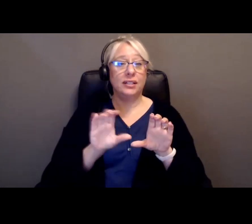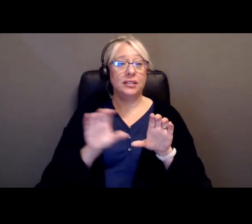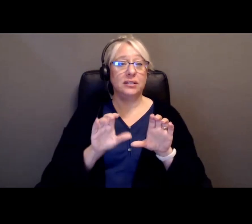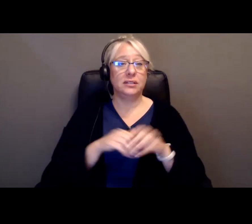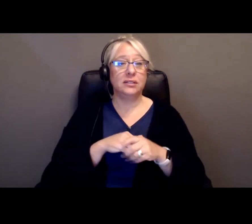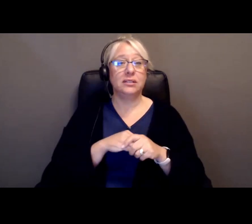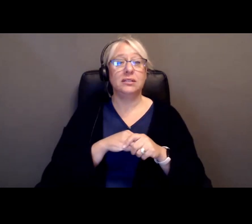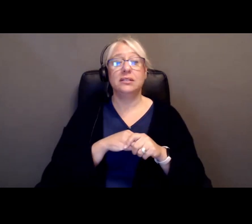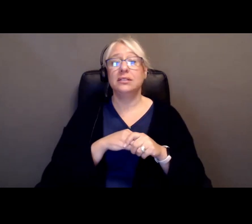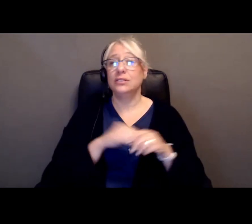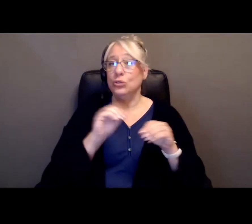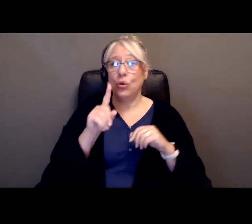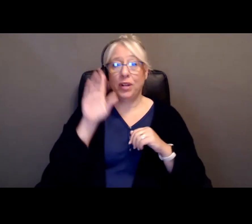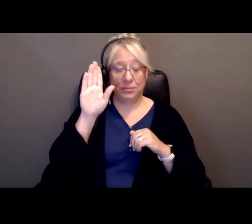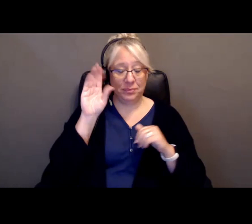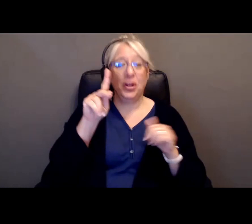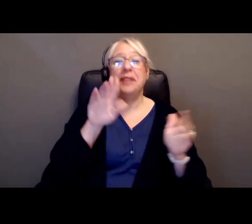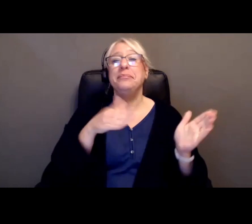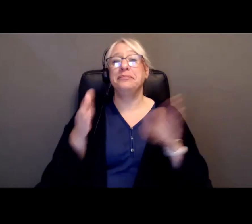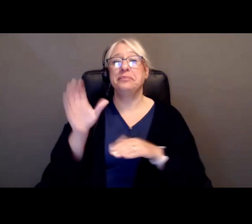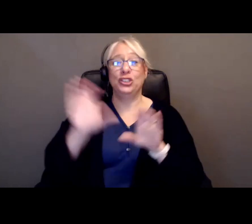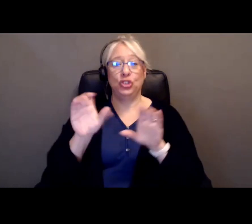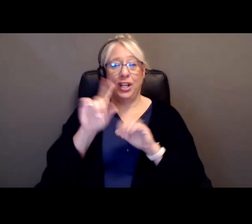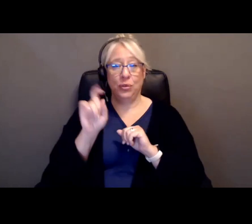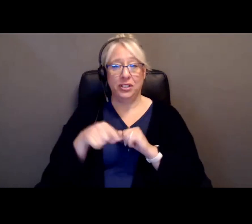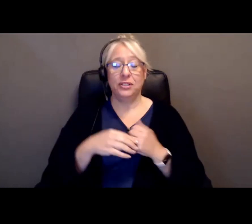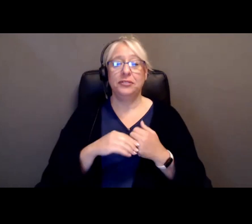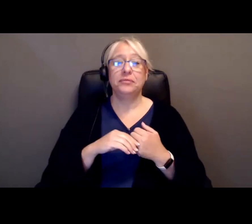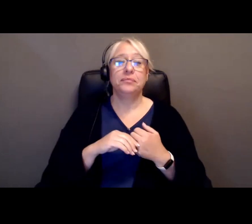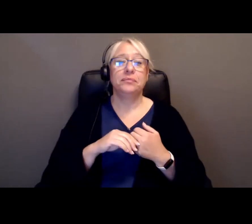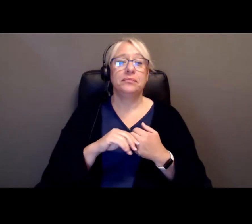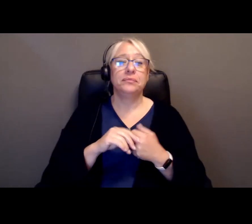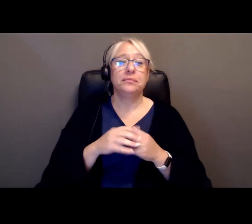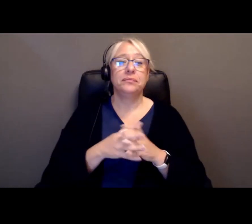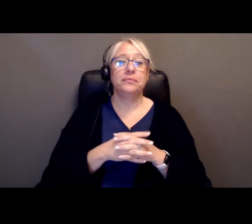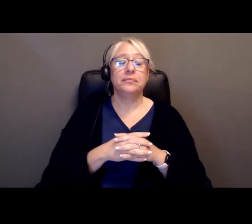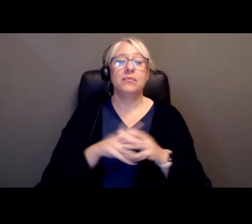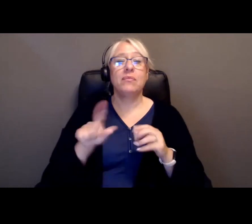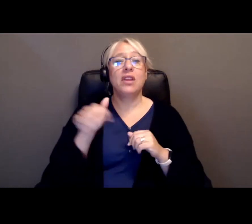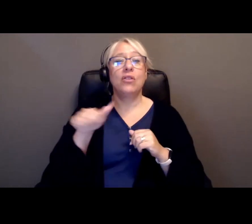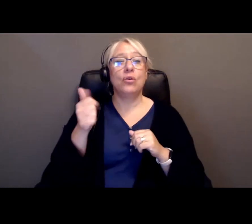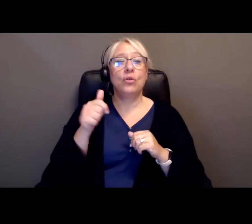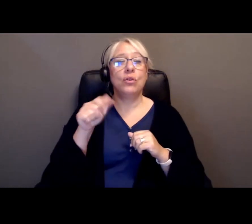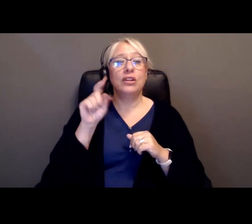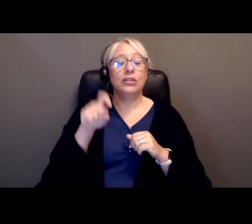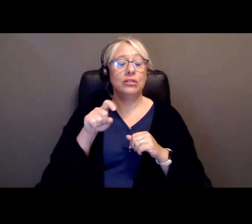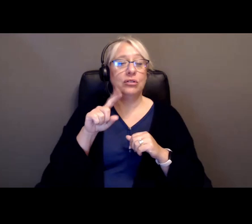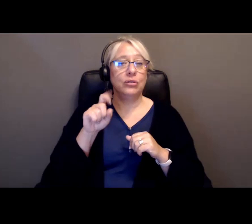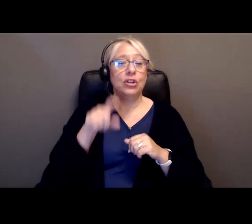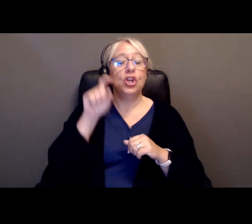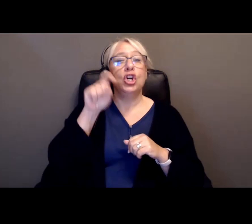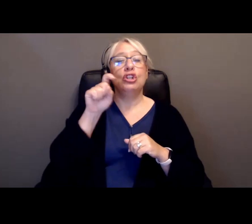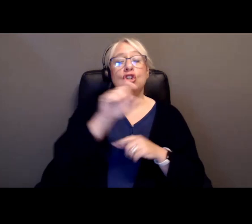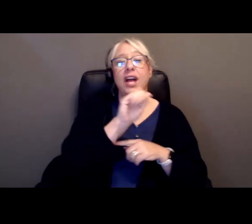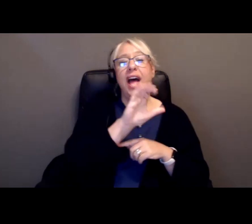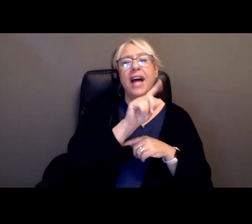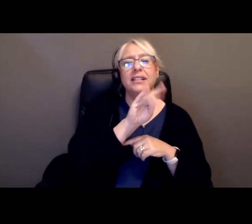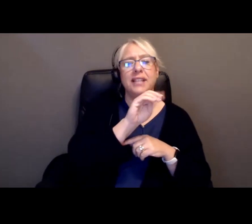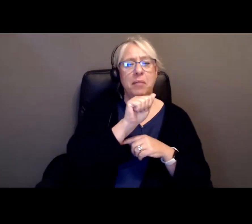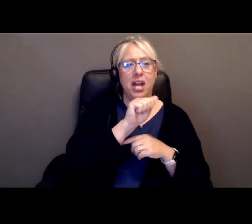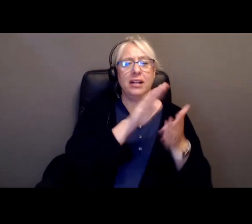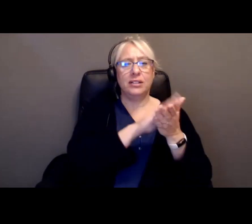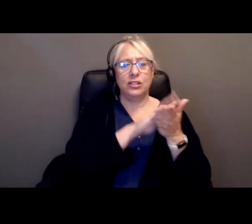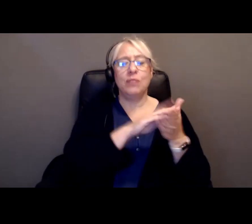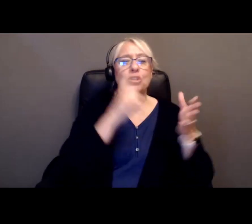Let's do that. So another question was, should academia determine academic research and